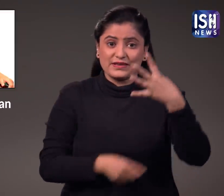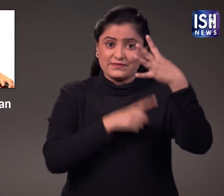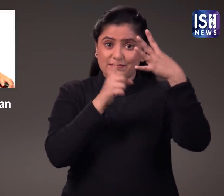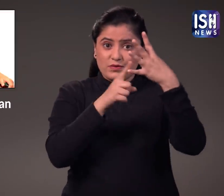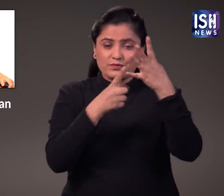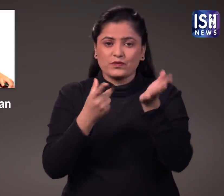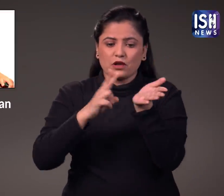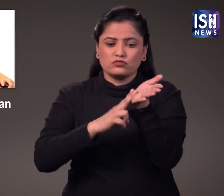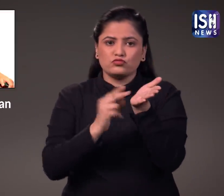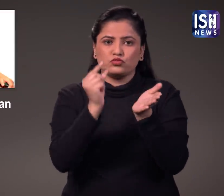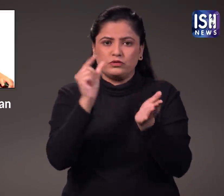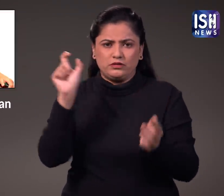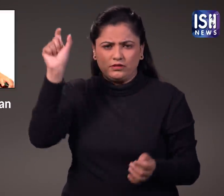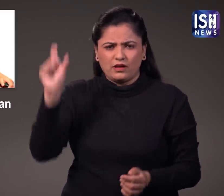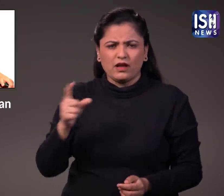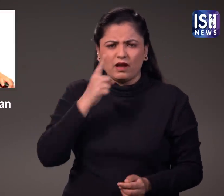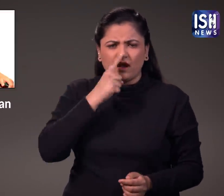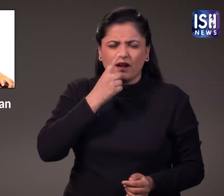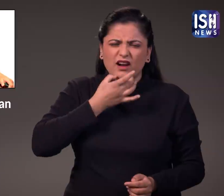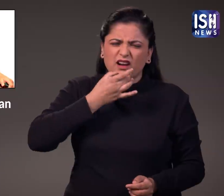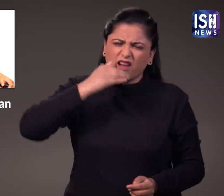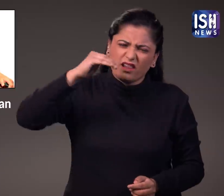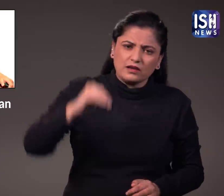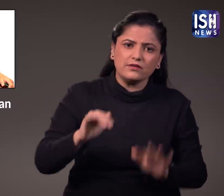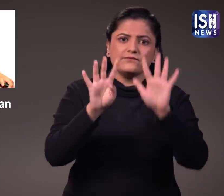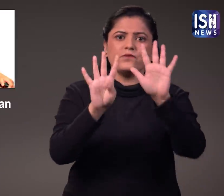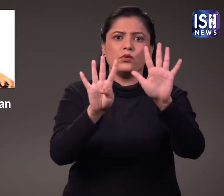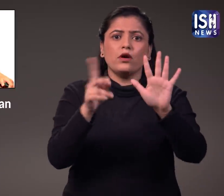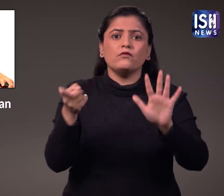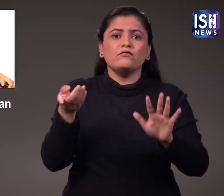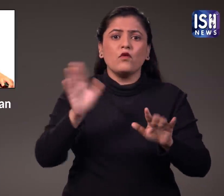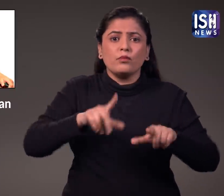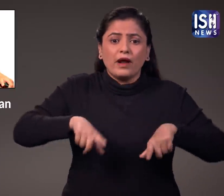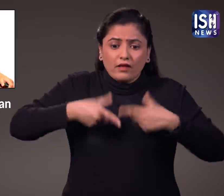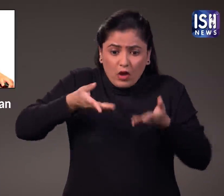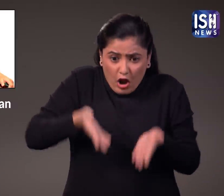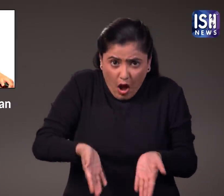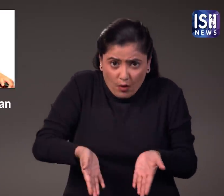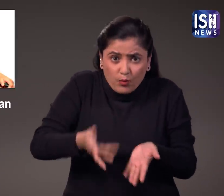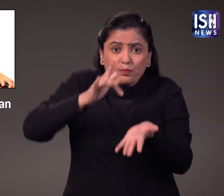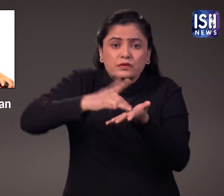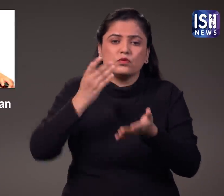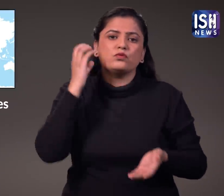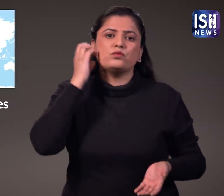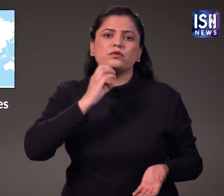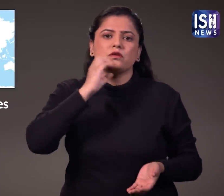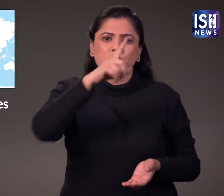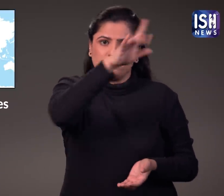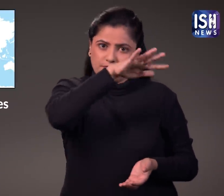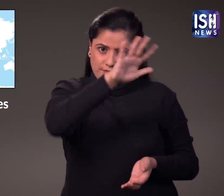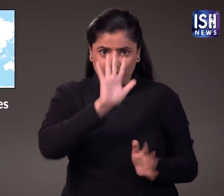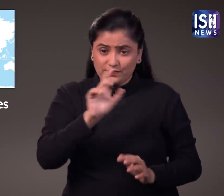Nandana Unnikrishnan is a nine-year-old Indian girl currently living in UAE.